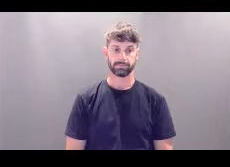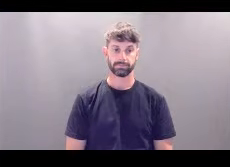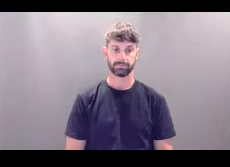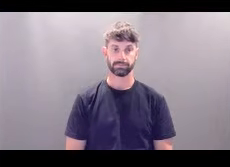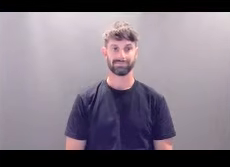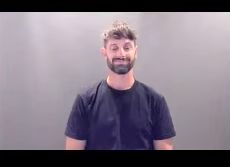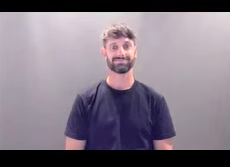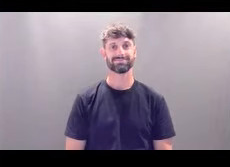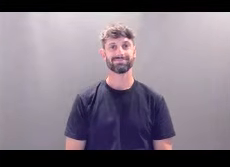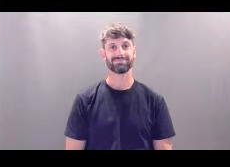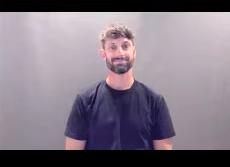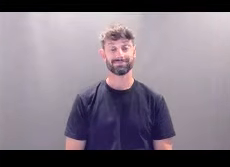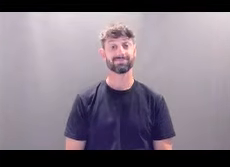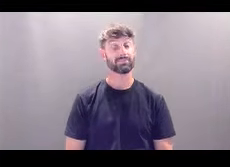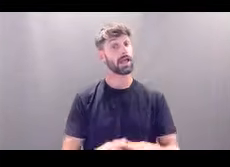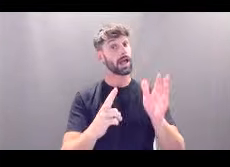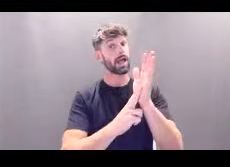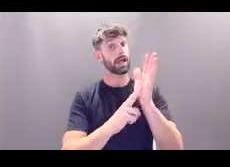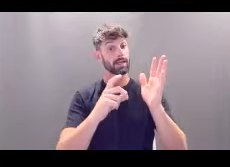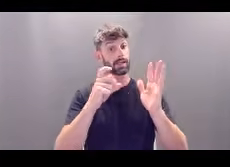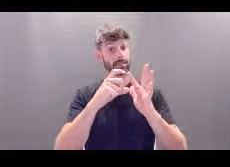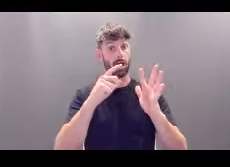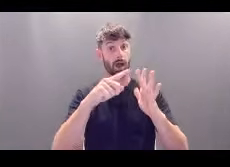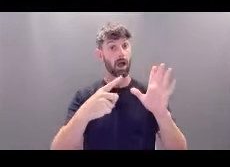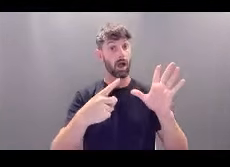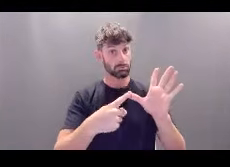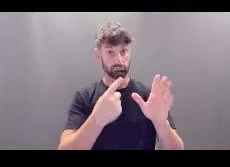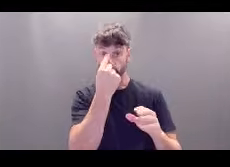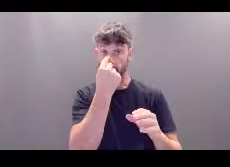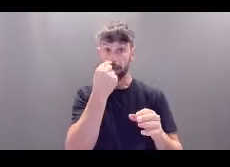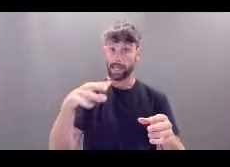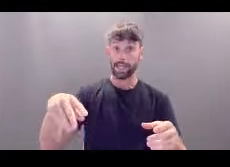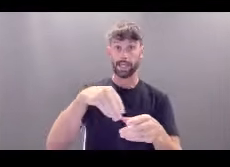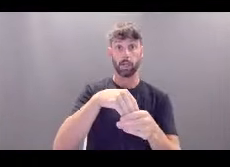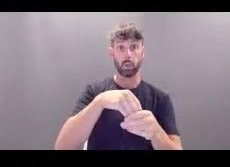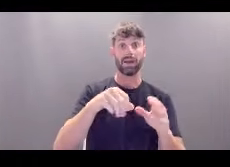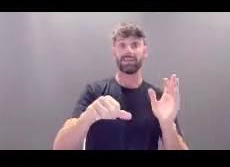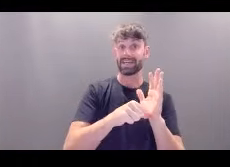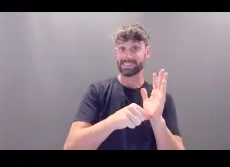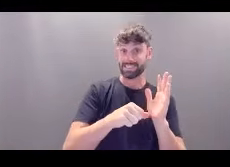The NDIA can include funding for AT advice or AT